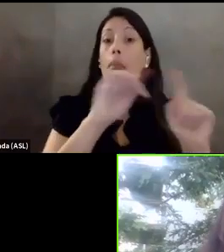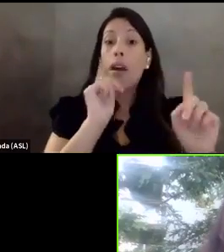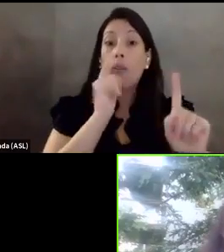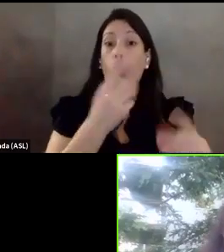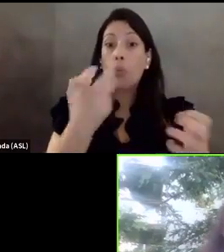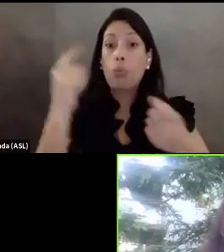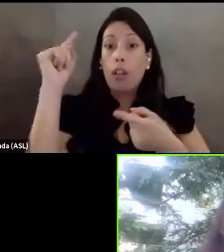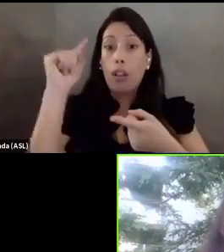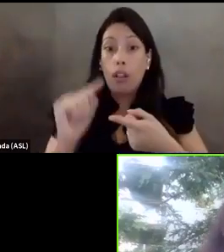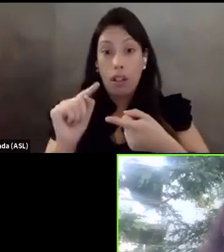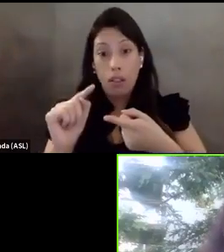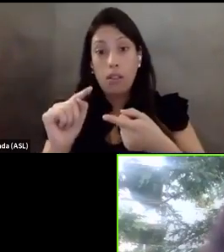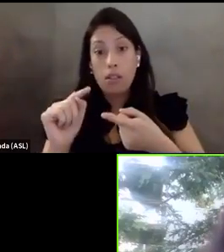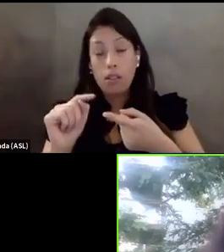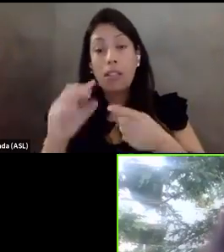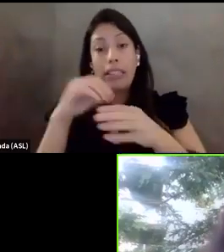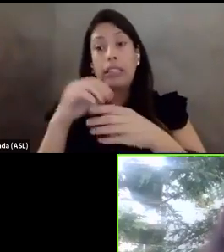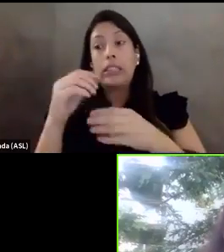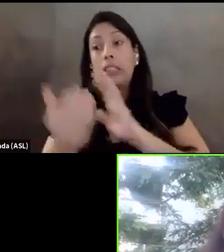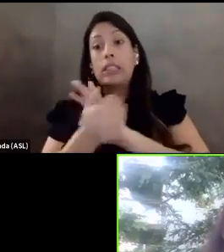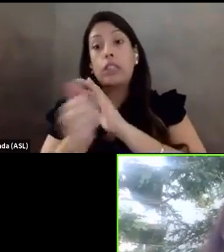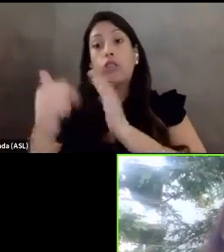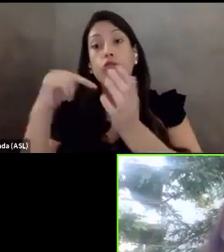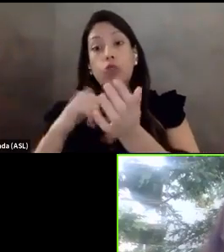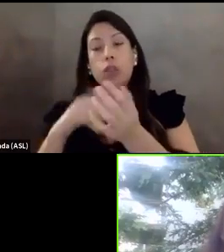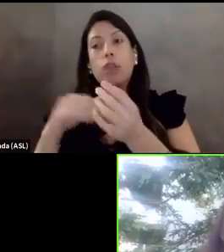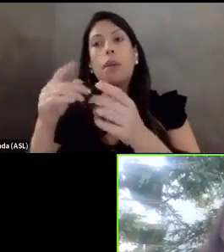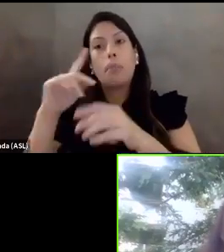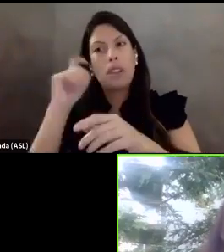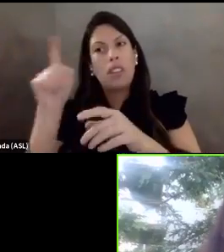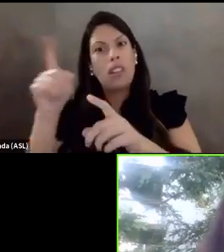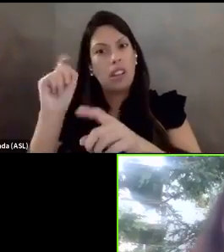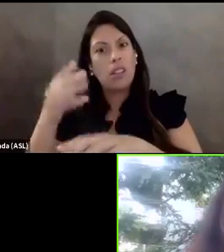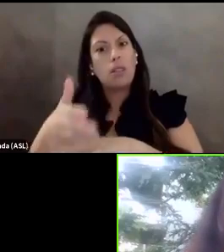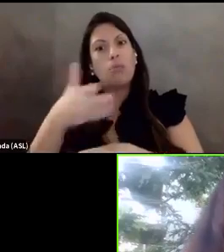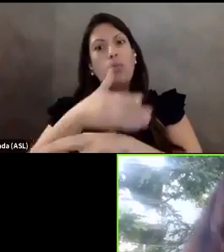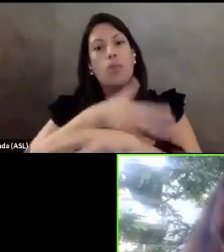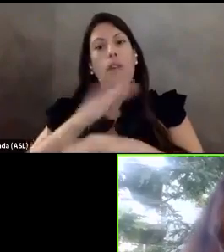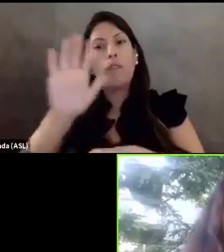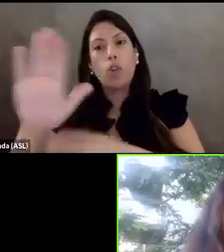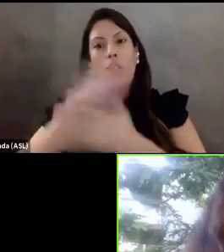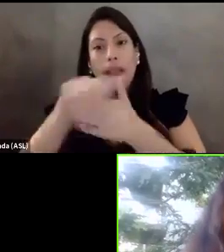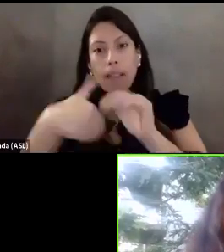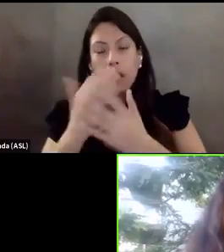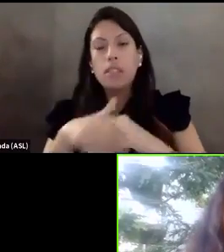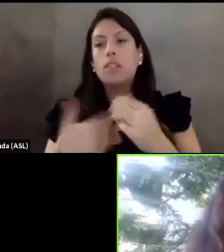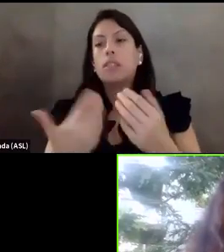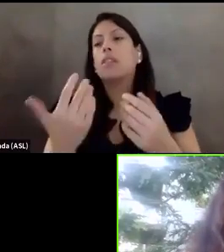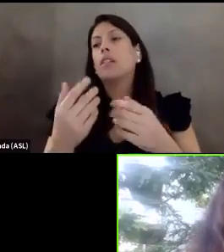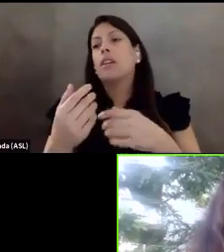improve their infection control practices and their ability to properly cohort